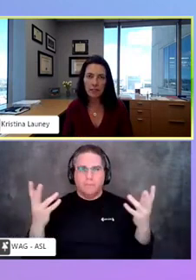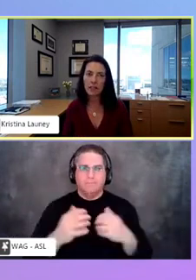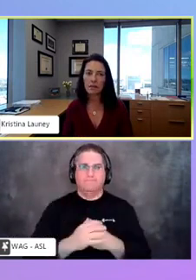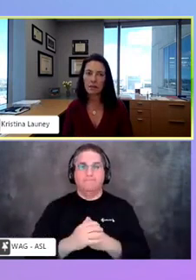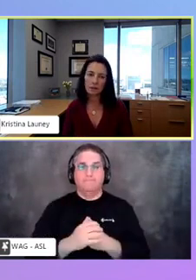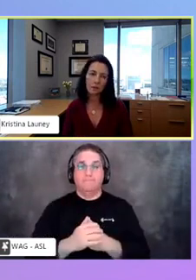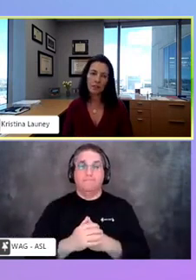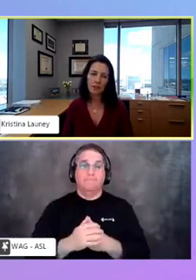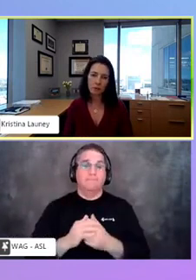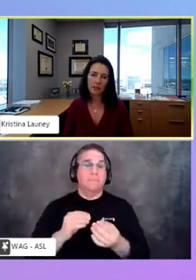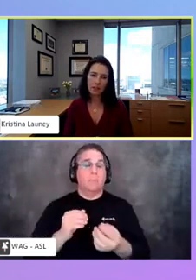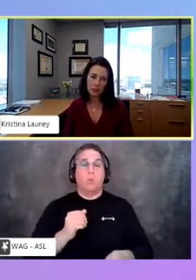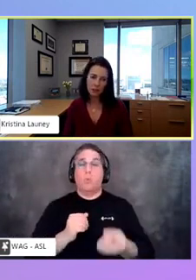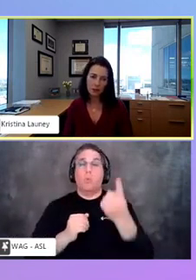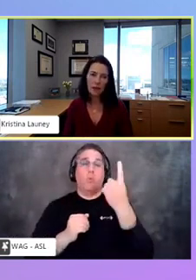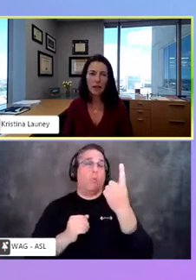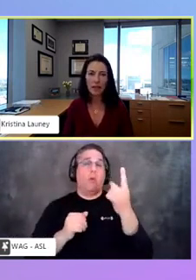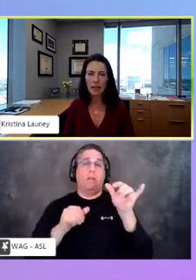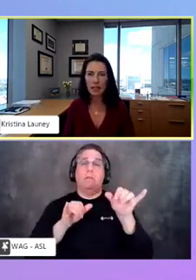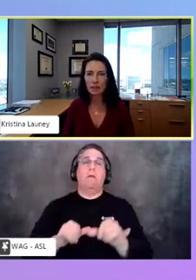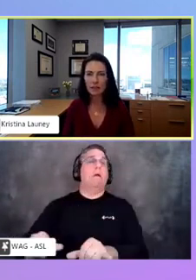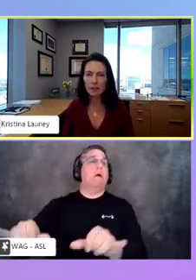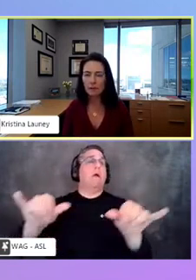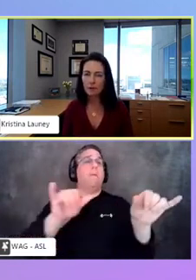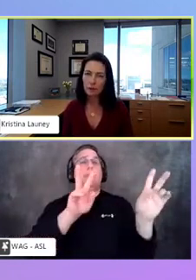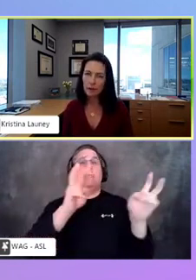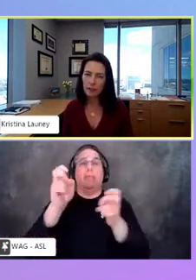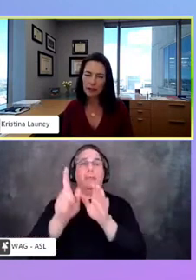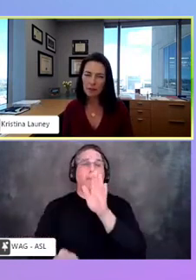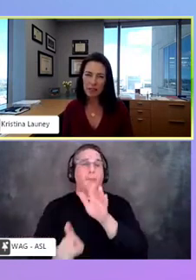let's talk about what we're seeing on the courts on